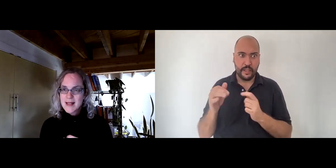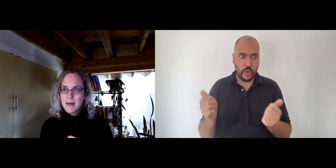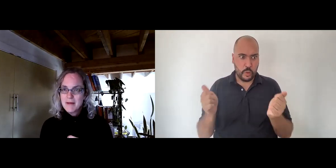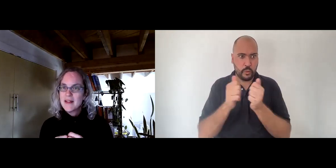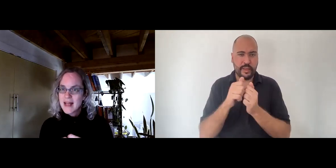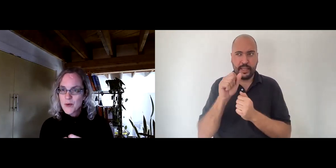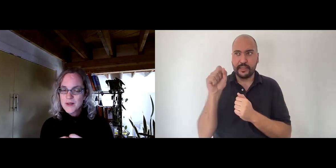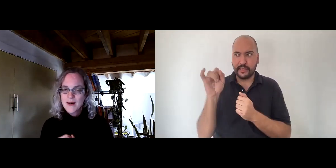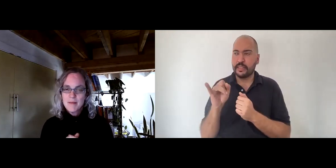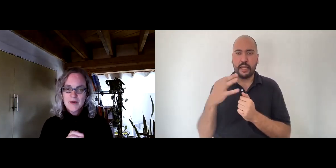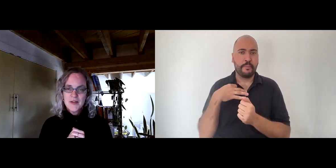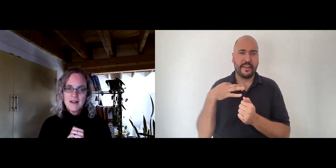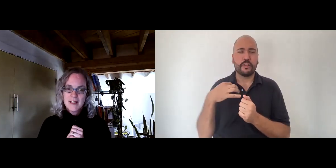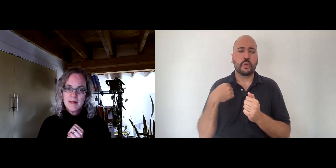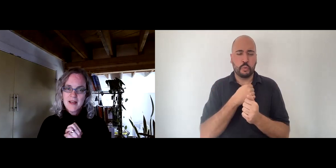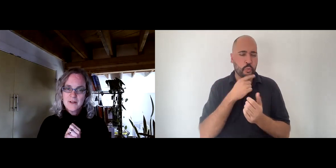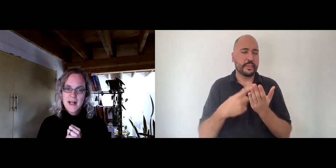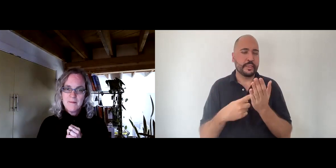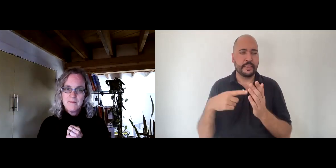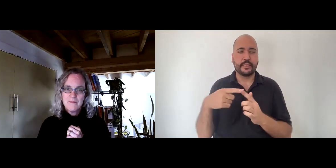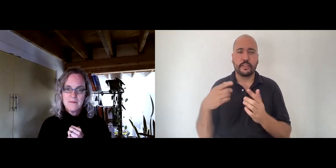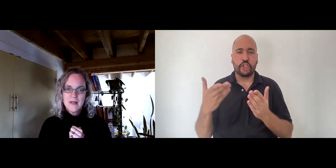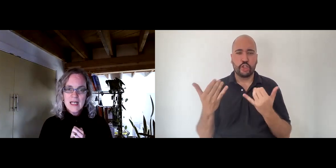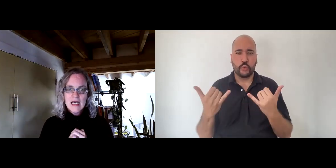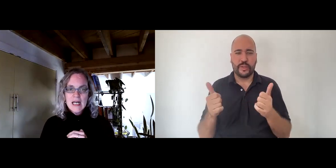That's what we'll talk about during our time together today.